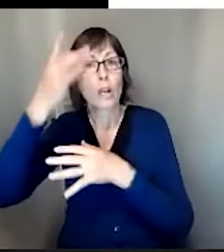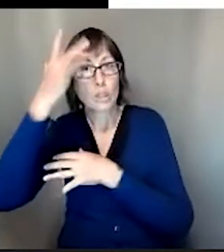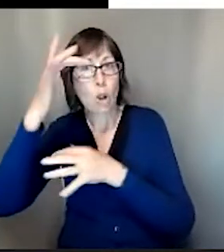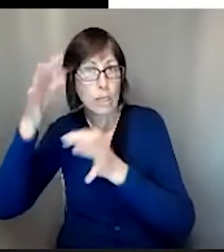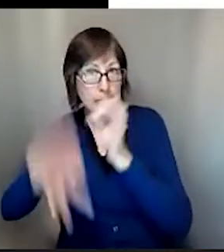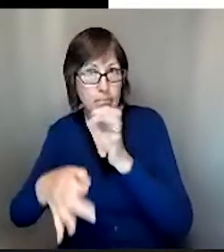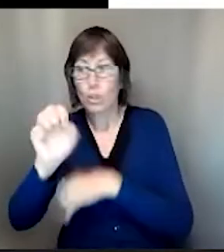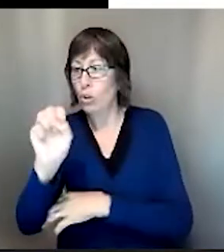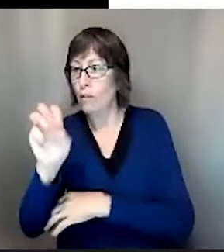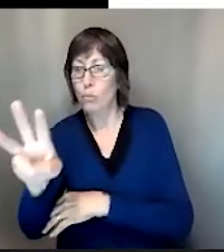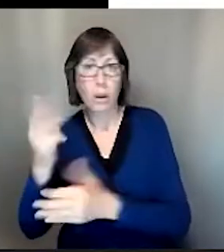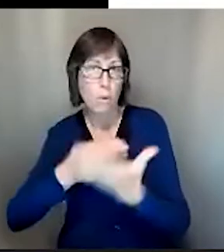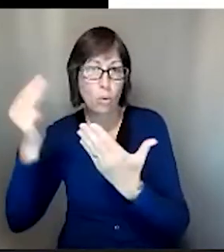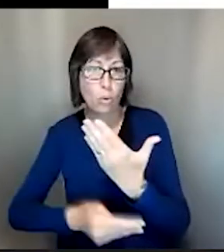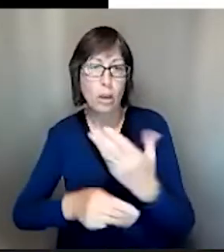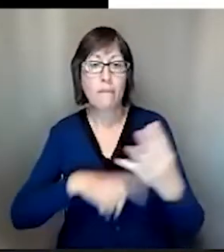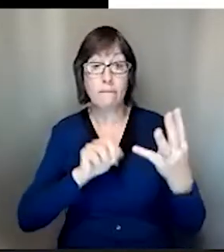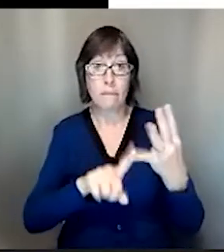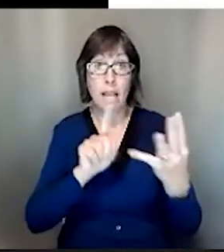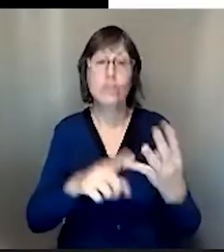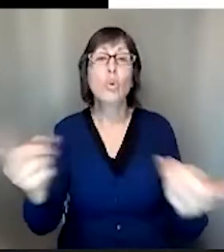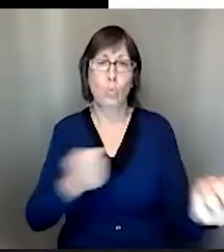have time for a Q & A.